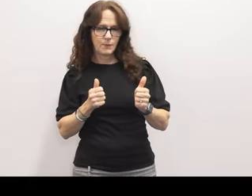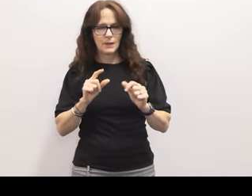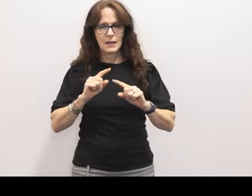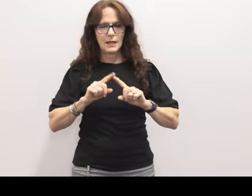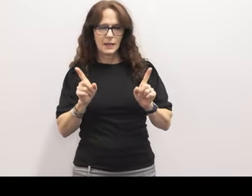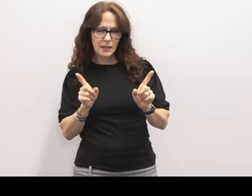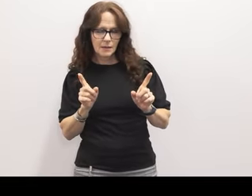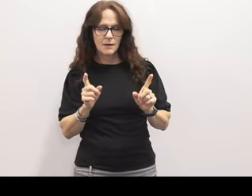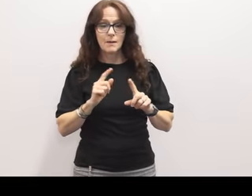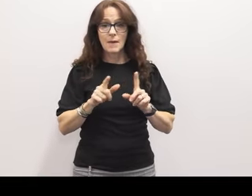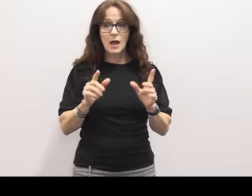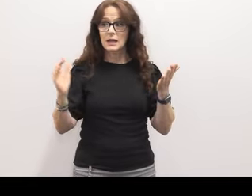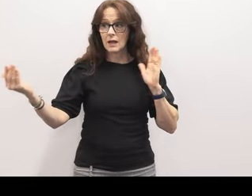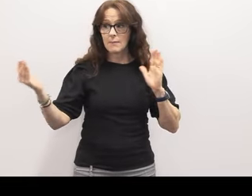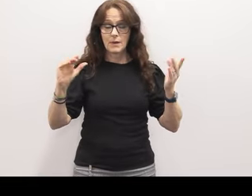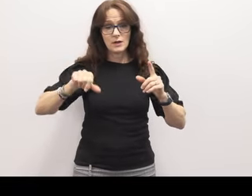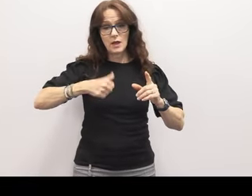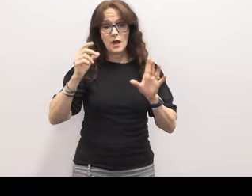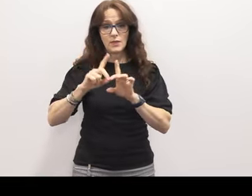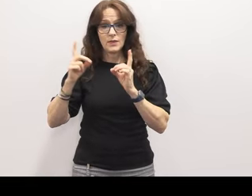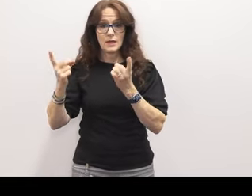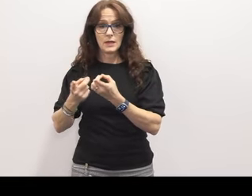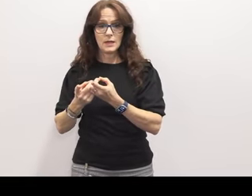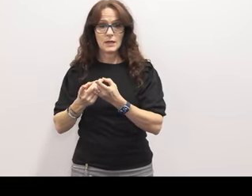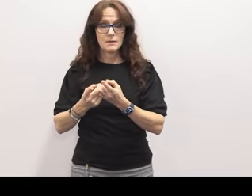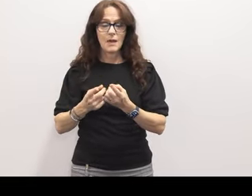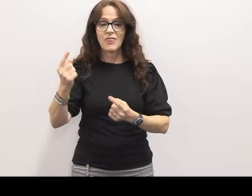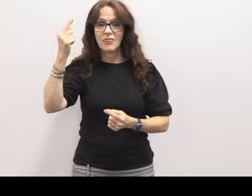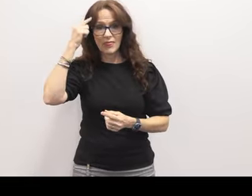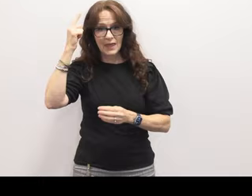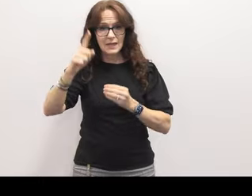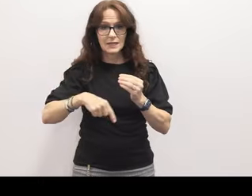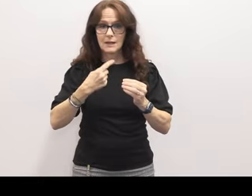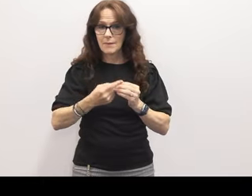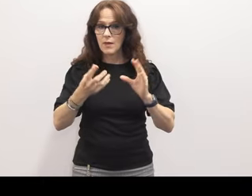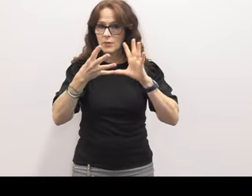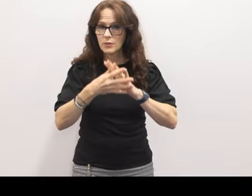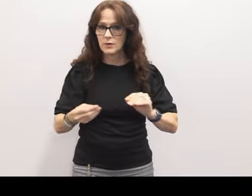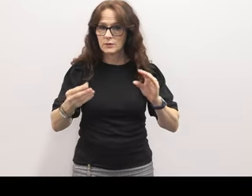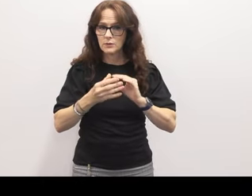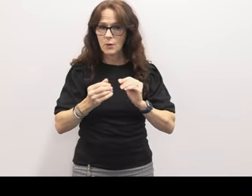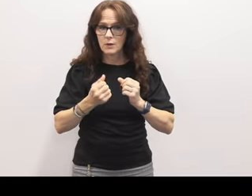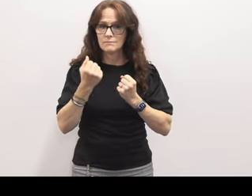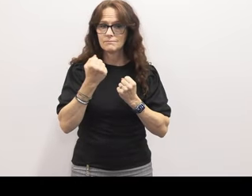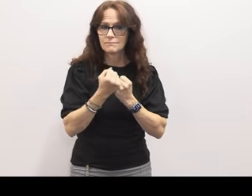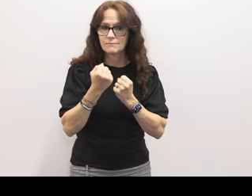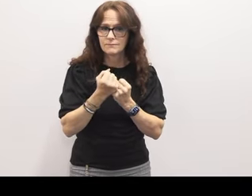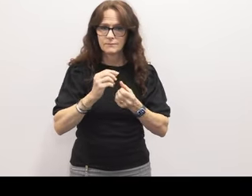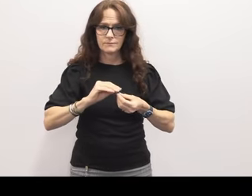But again, I want you to focus on the story behind the data. Now-